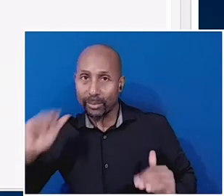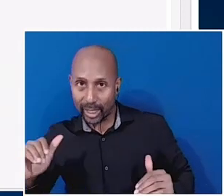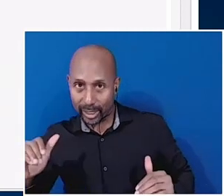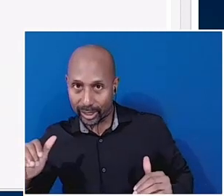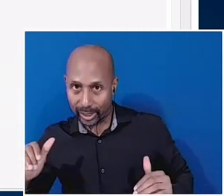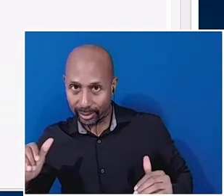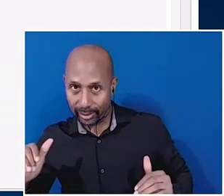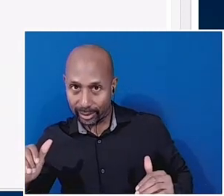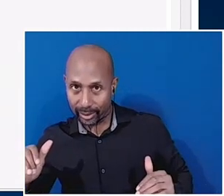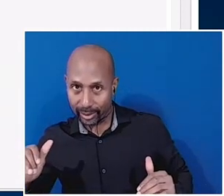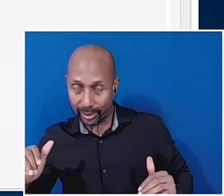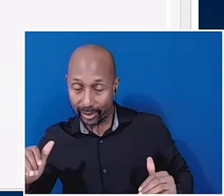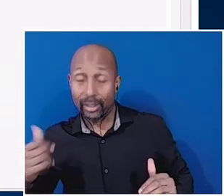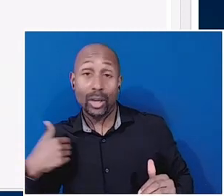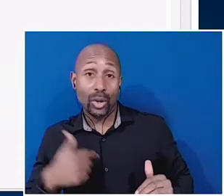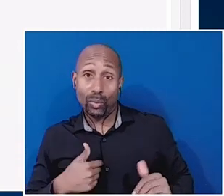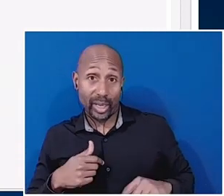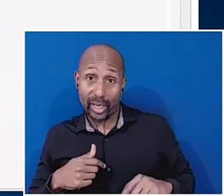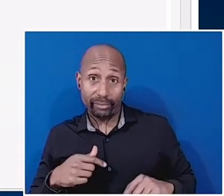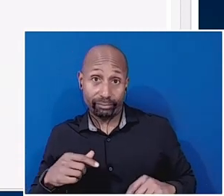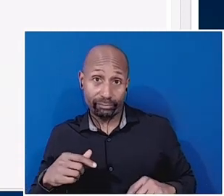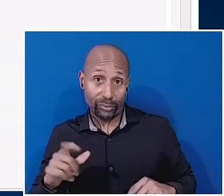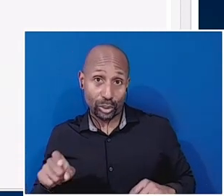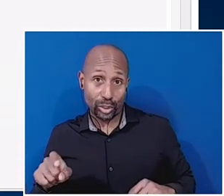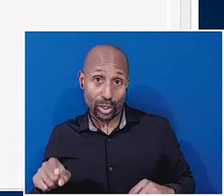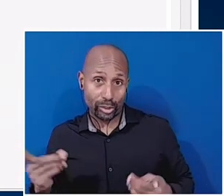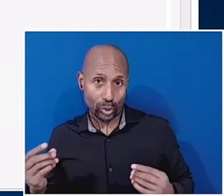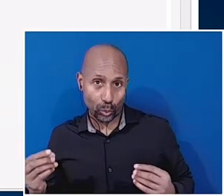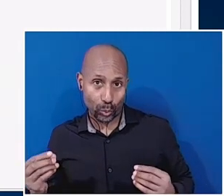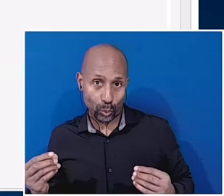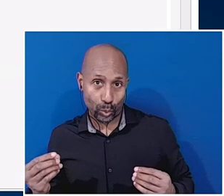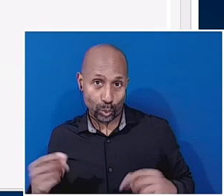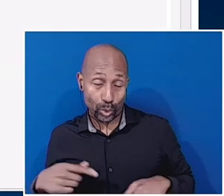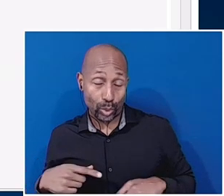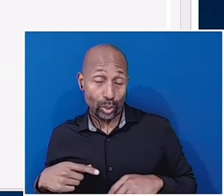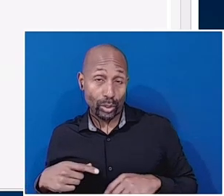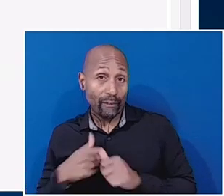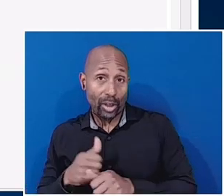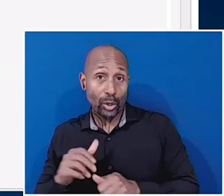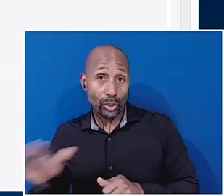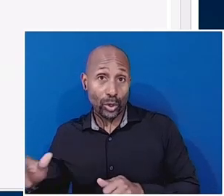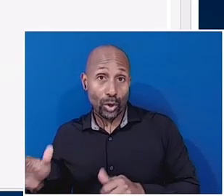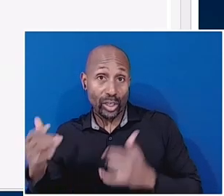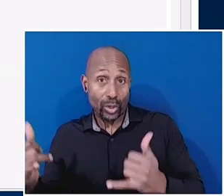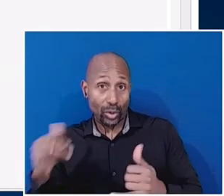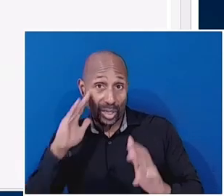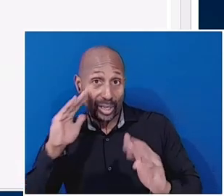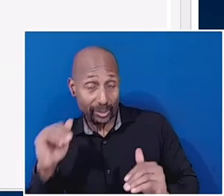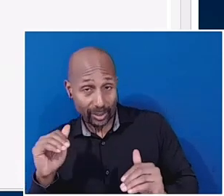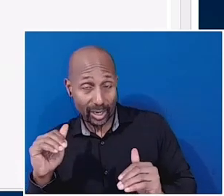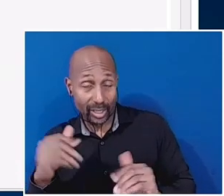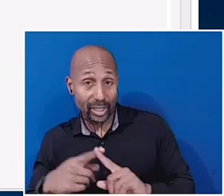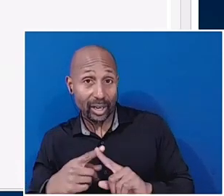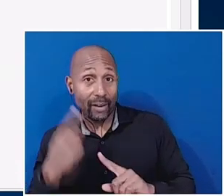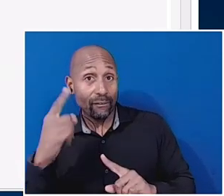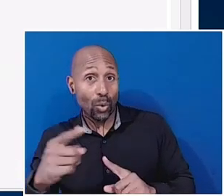standards that you're already expecting accreditors to use for Title IV institutions? I'm just unclear in terms of